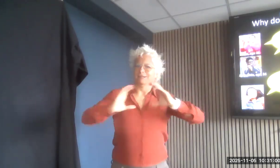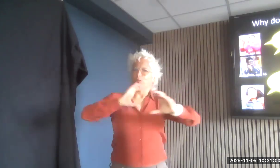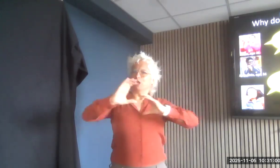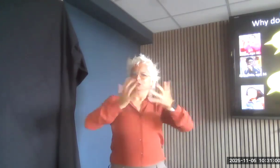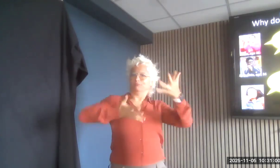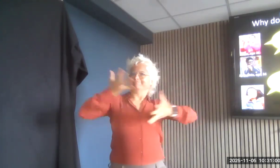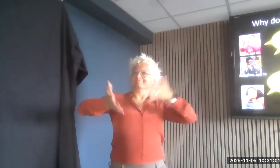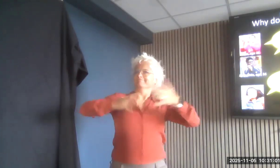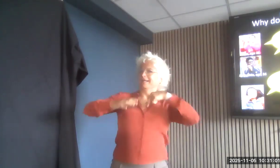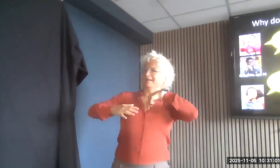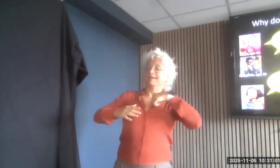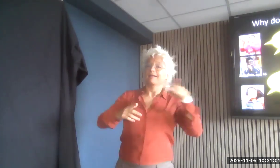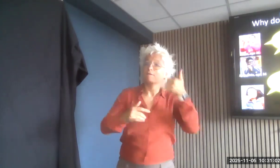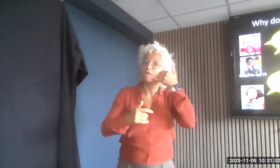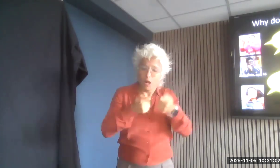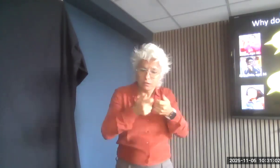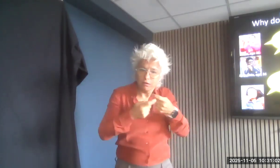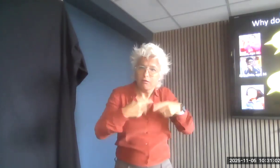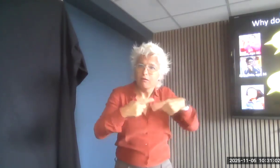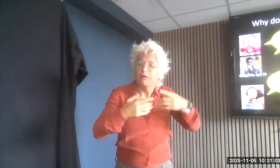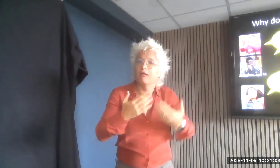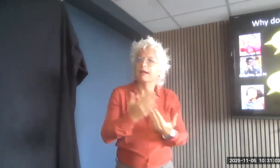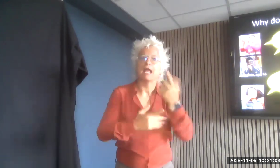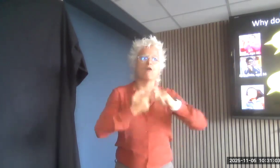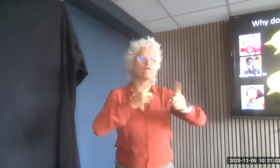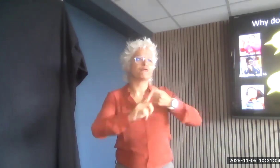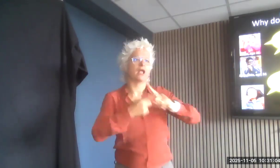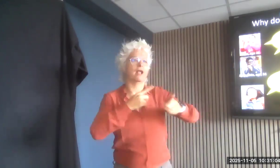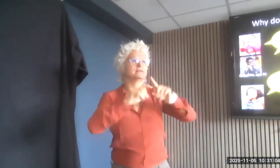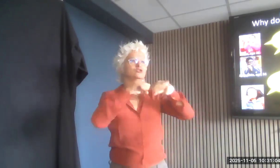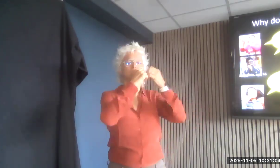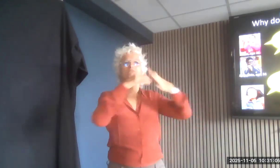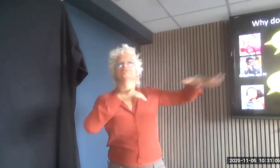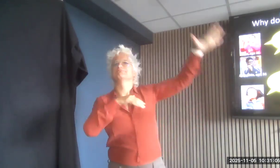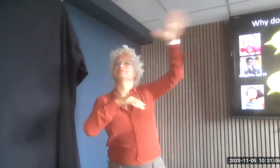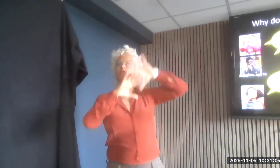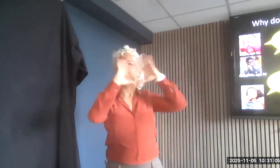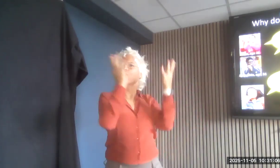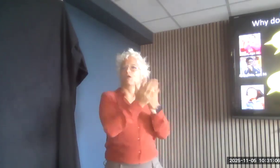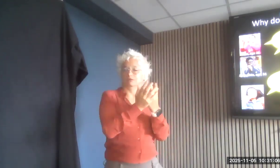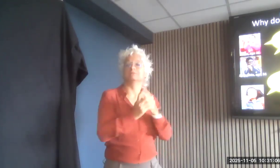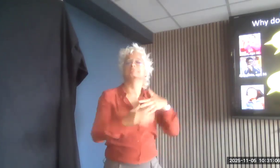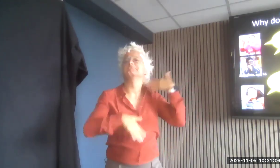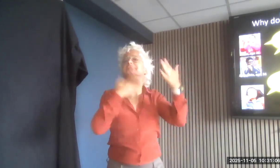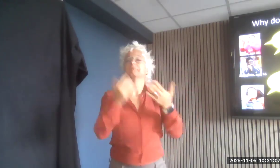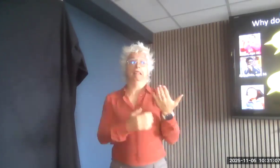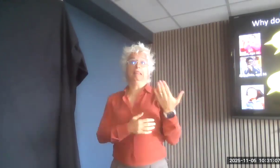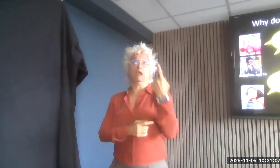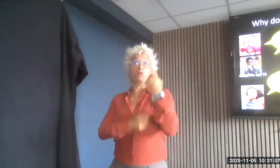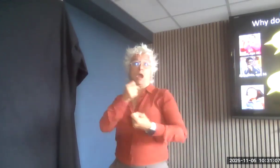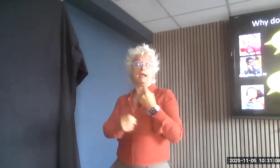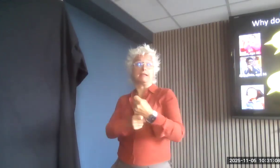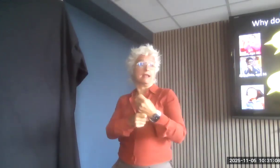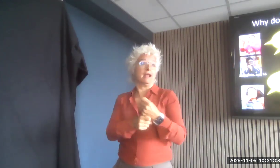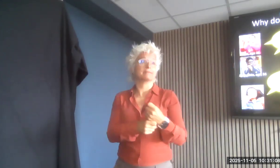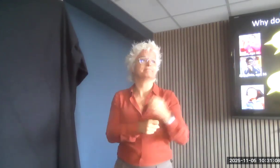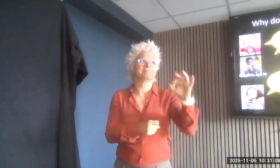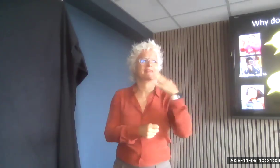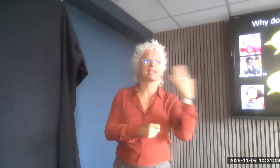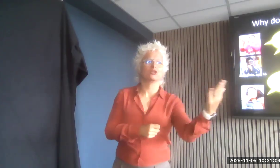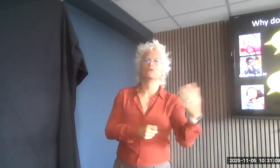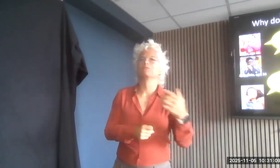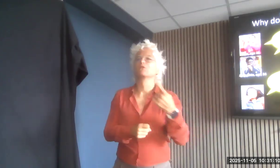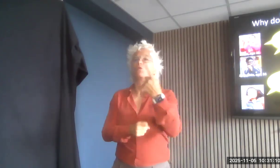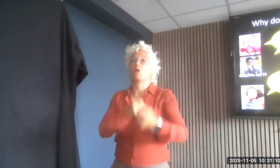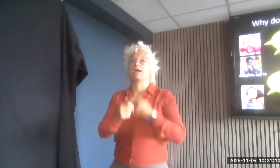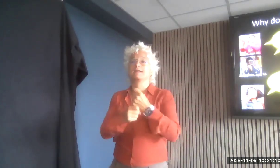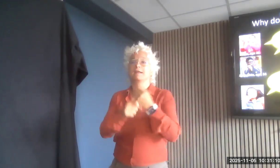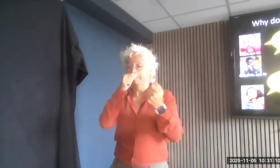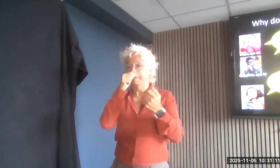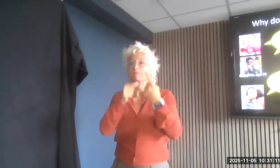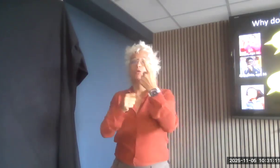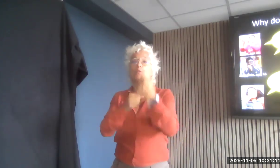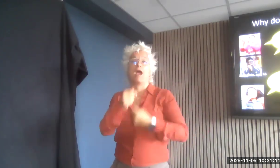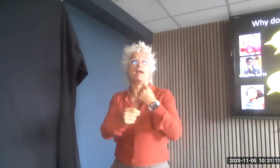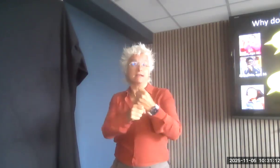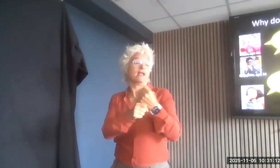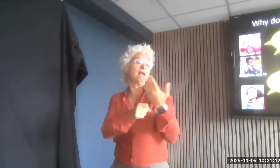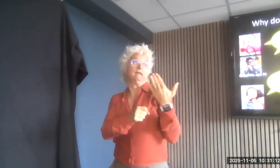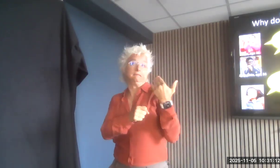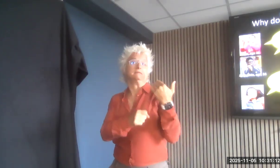But of course she has this need for communication and sign language, and being able to access information online and access sign-in communities online has given her this support network.